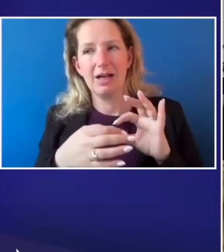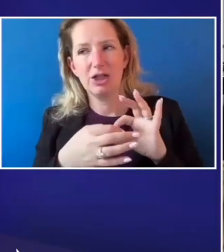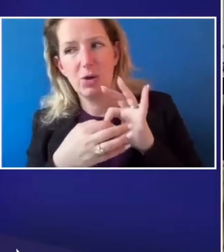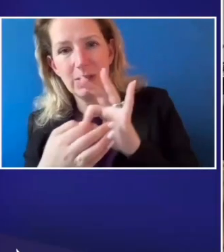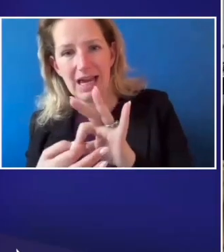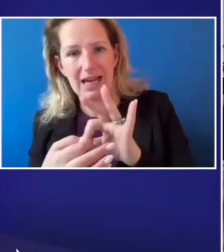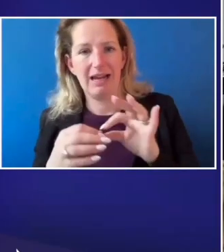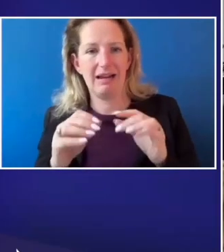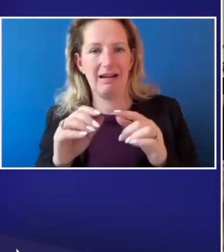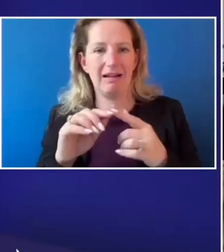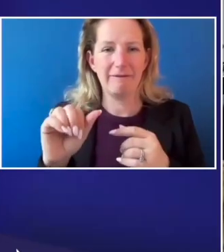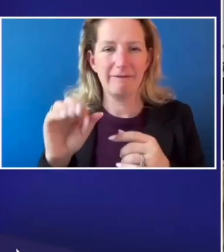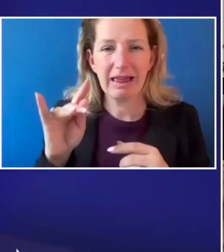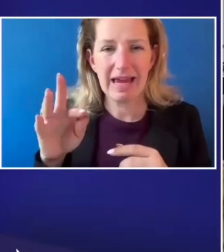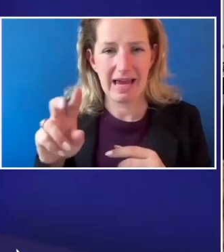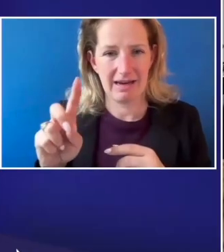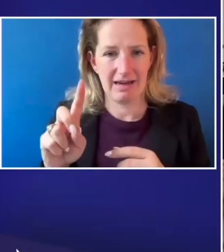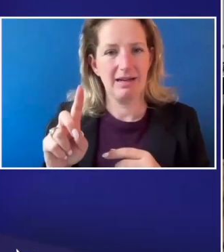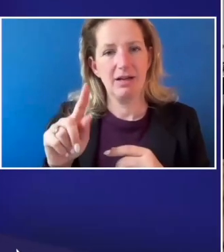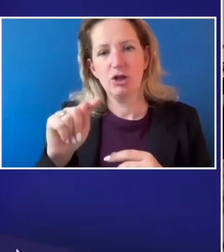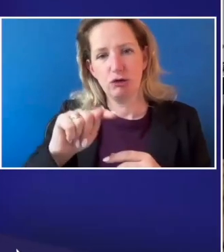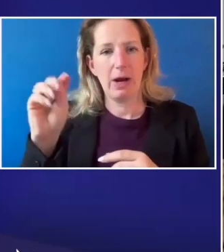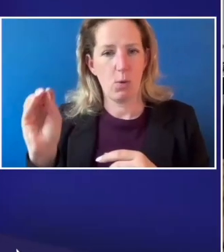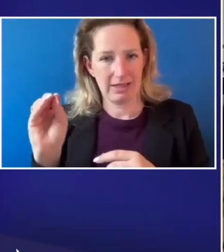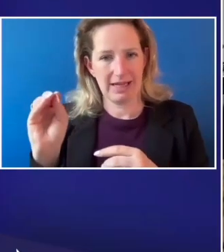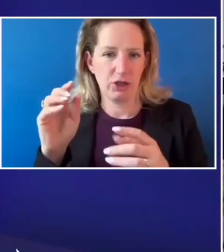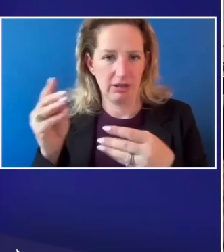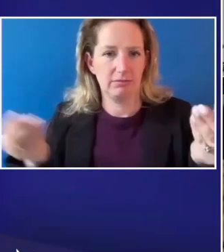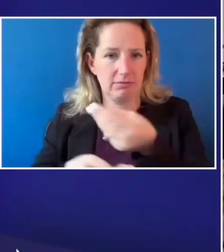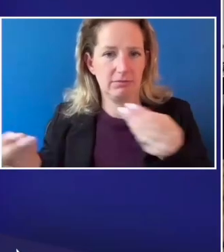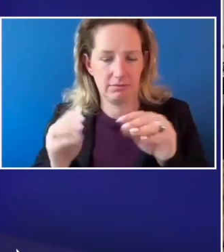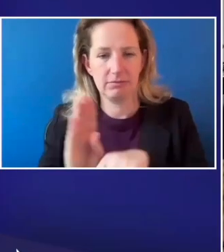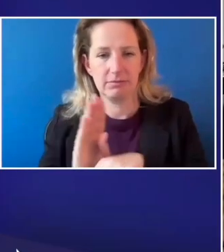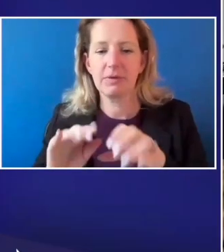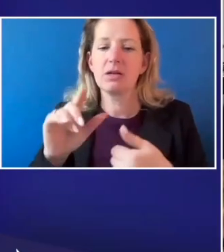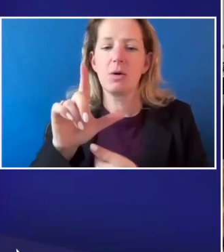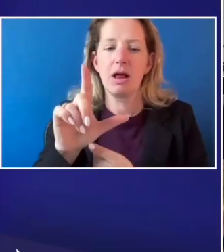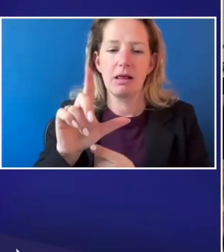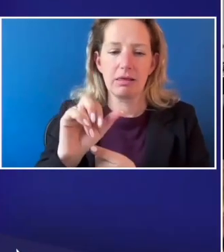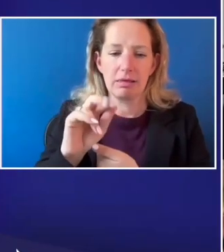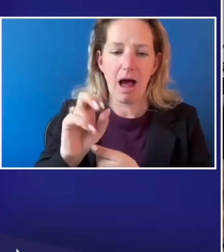you did the, you did incorporate, which I appreciate the line of commerce, business, industry, or profession, but then